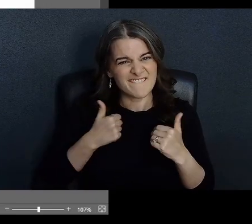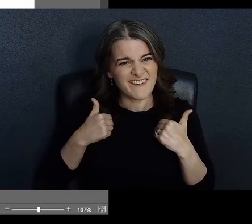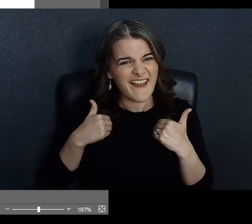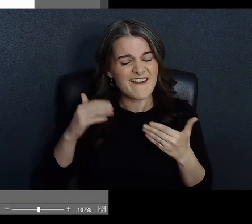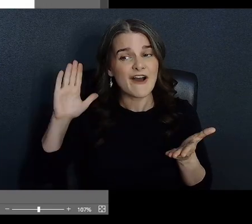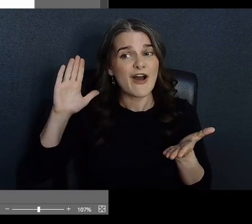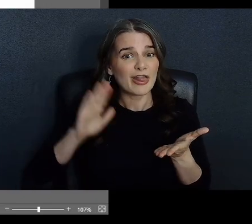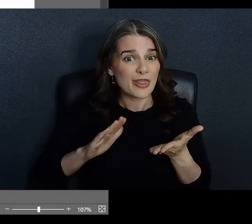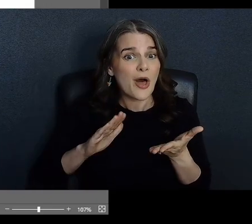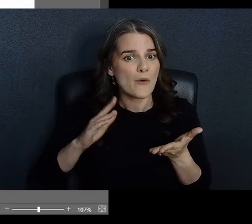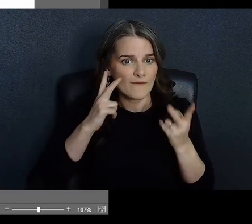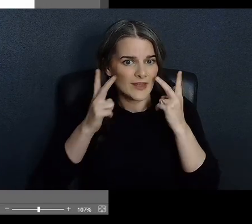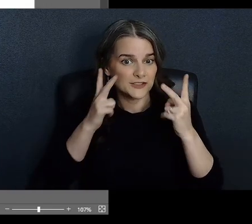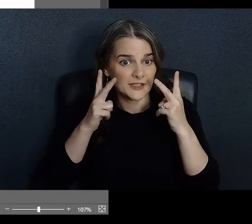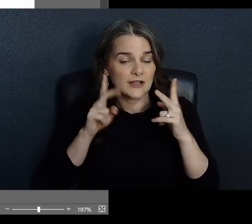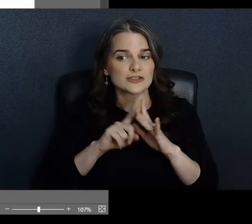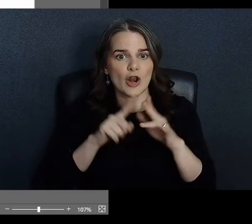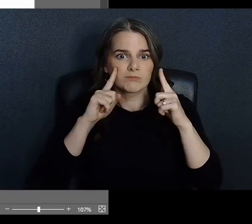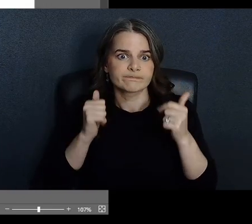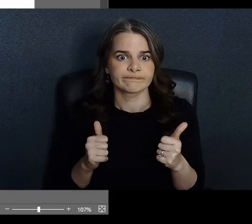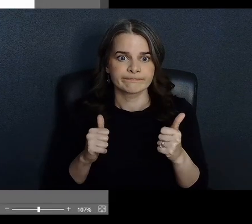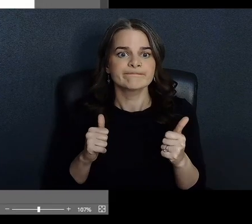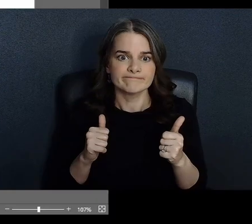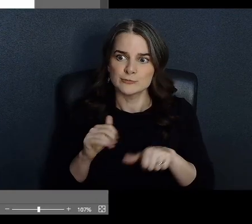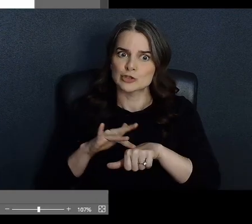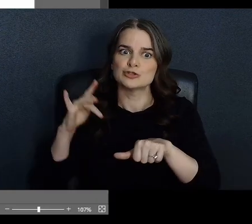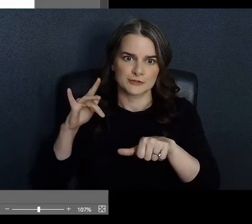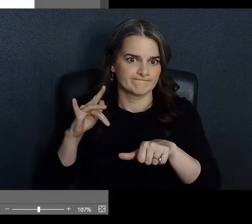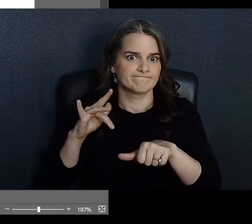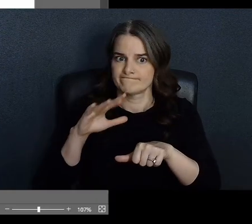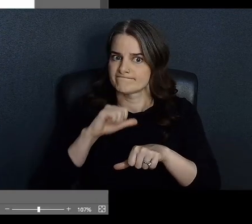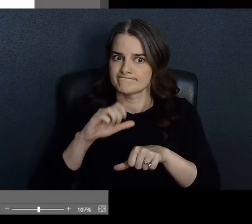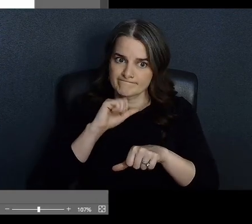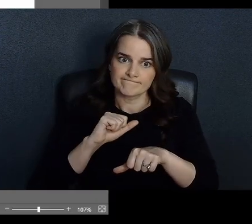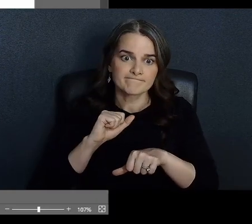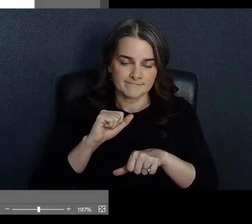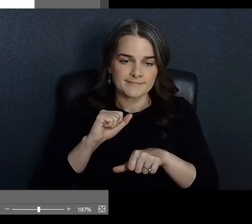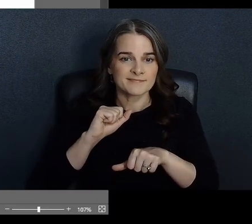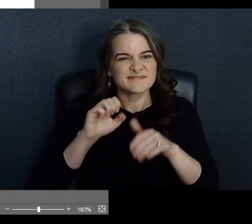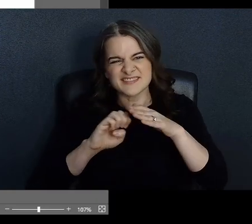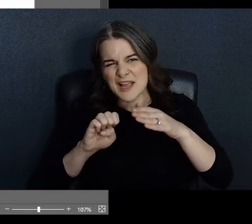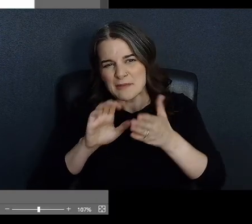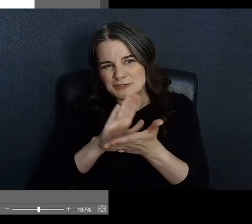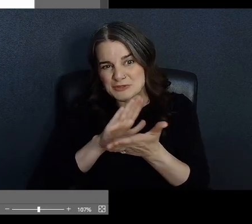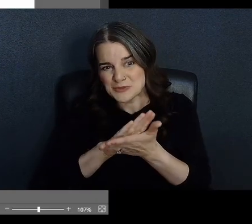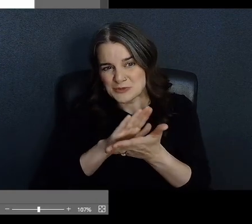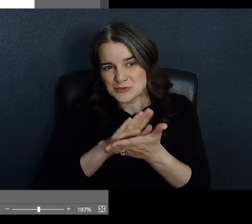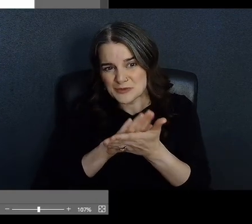Started losing my vision early on, in elementary school. And by the time I was in high school,